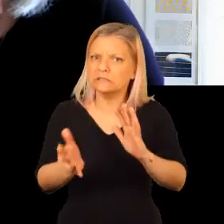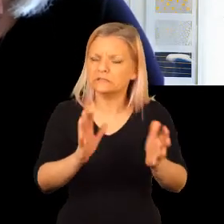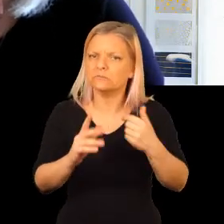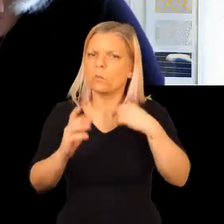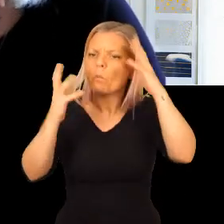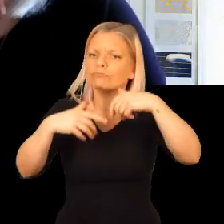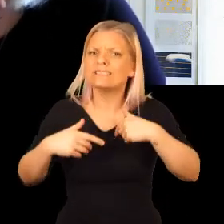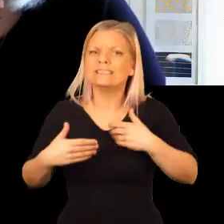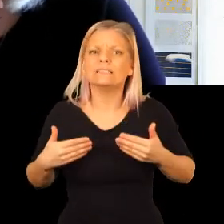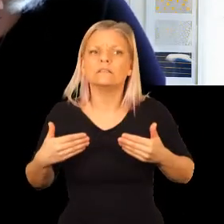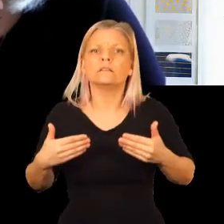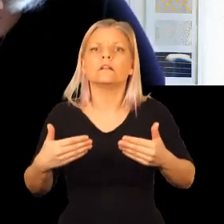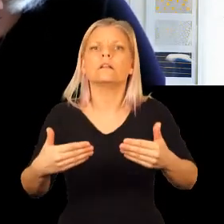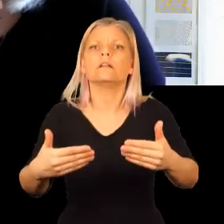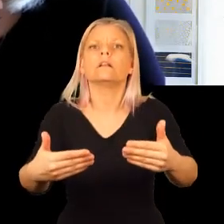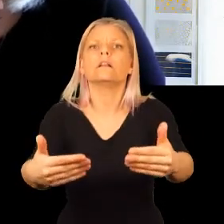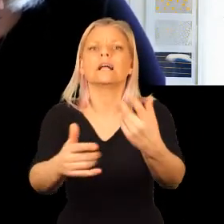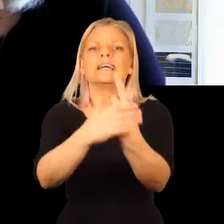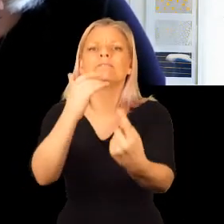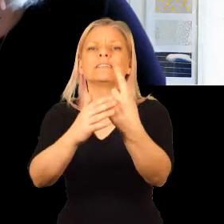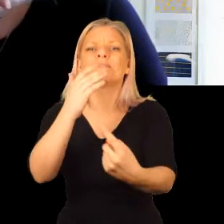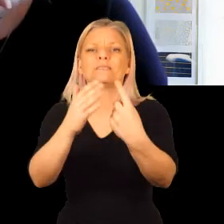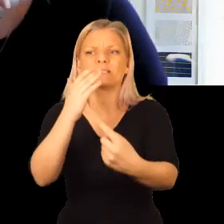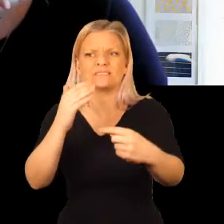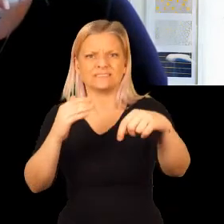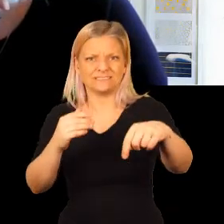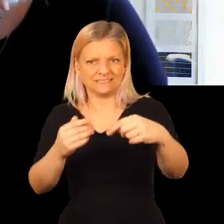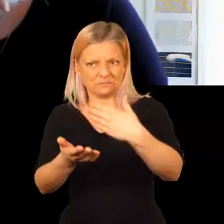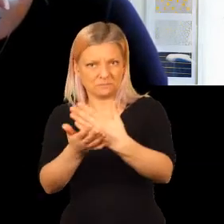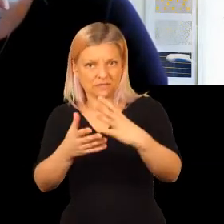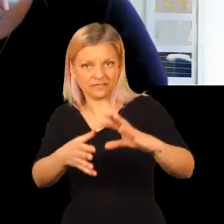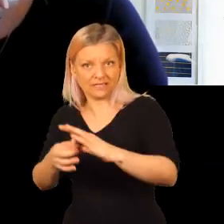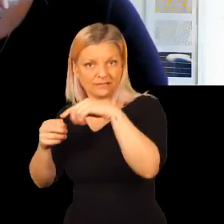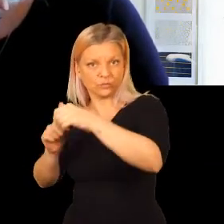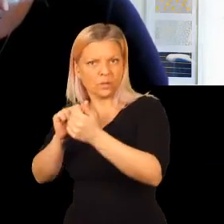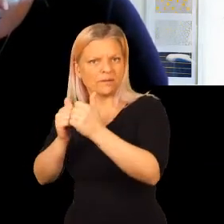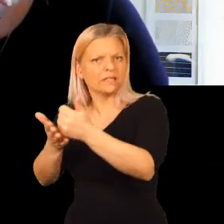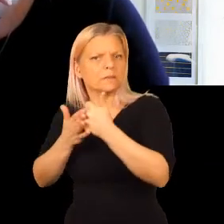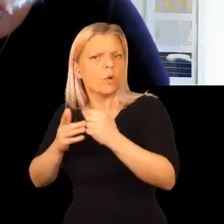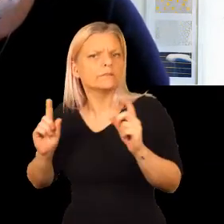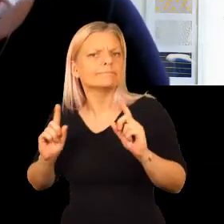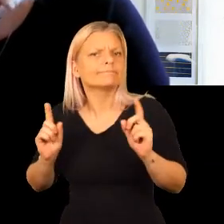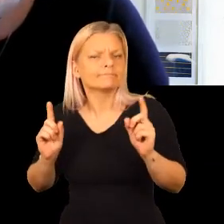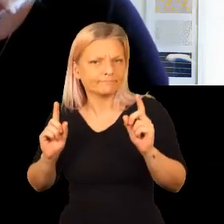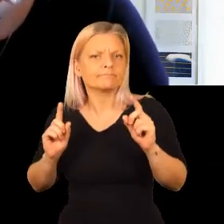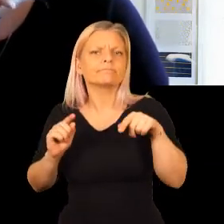decades now i worry that we're moving a bit more towards the individualistic way of being with peer